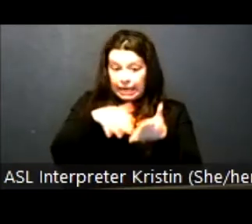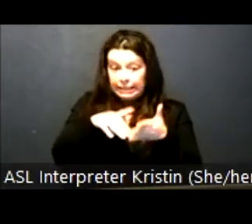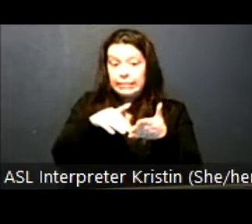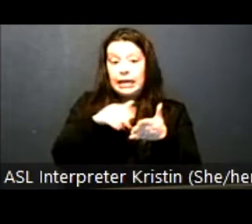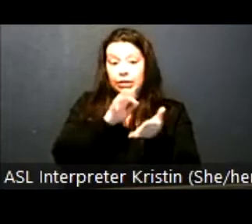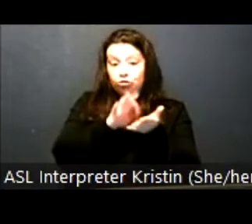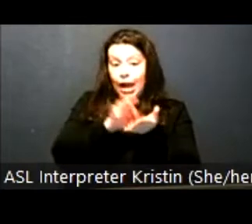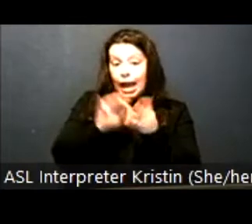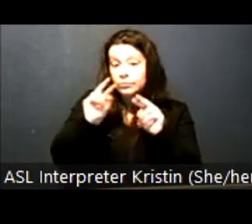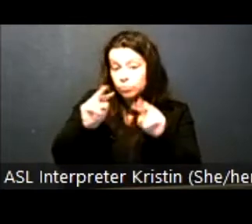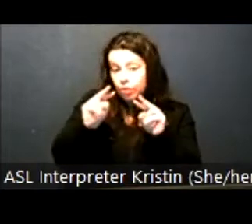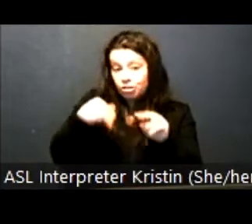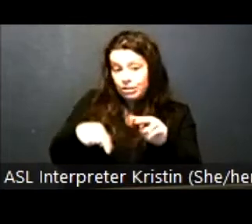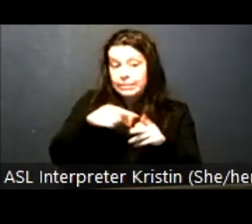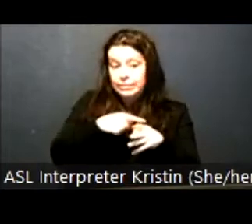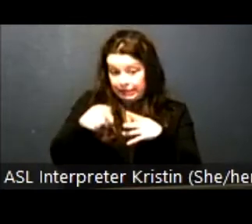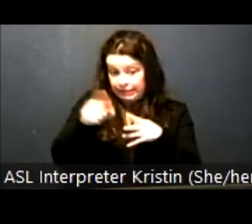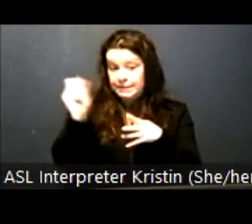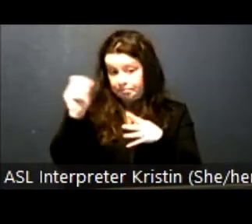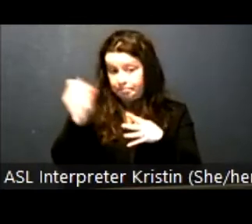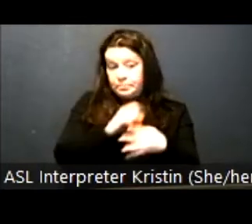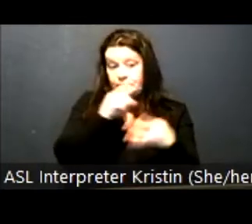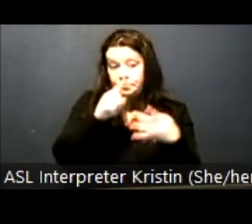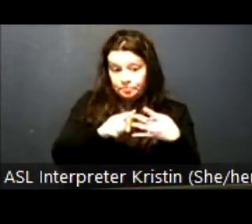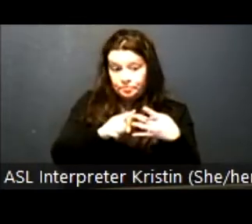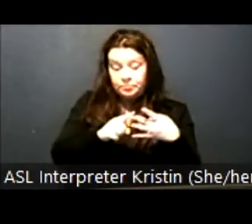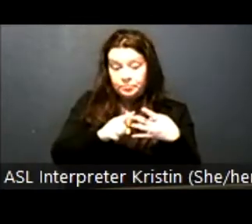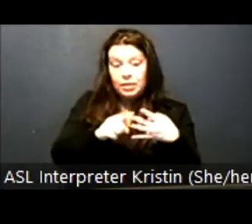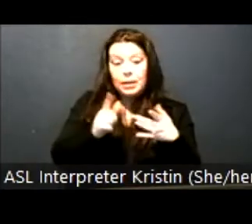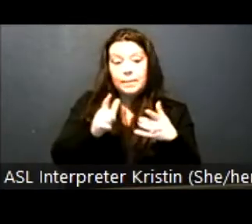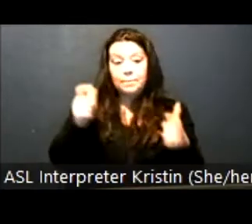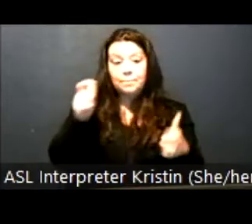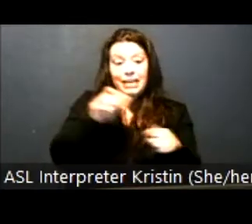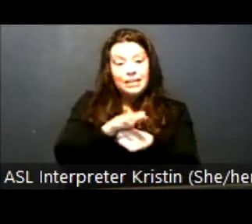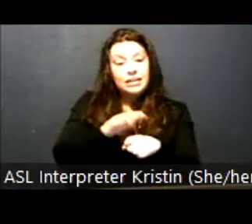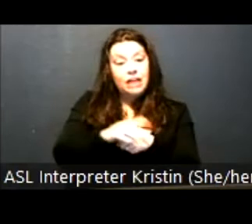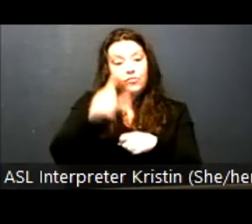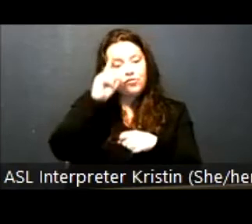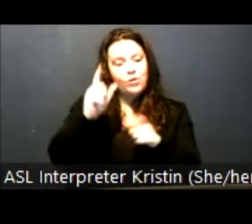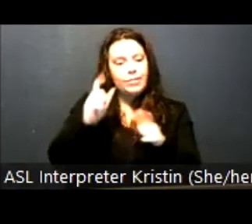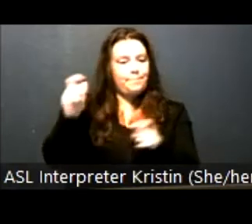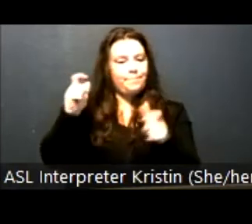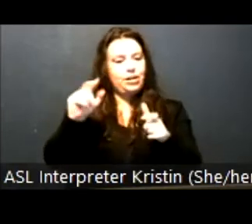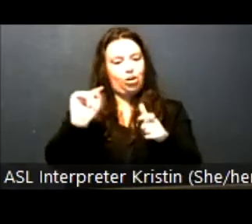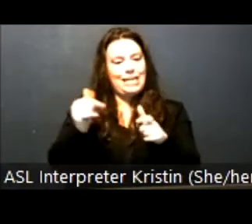So next we have that they are big enough to wear a satellite tag. So they're not teeny tiny birds.